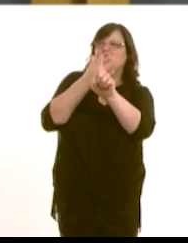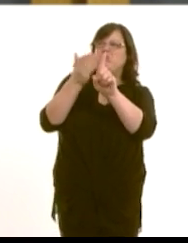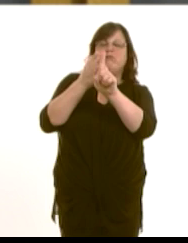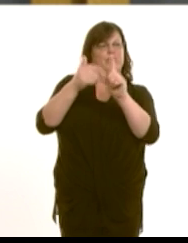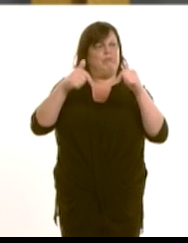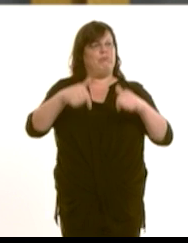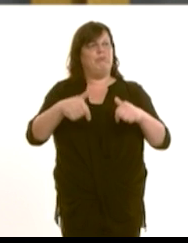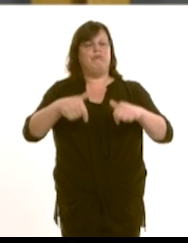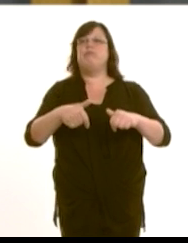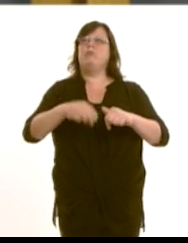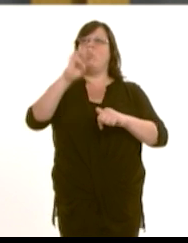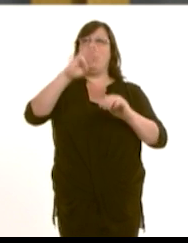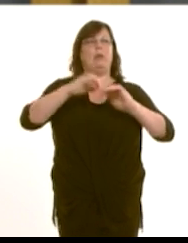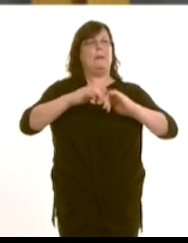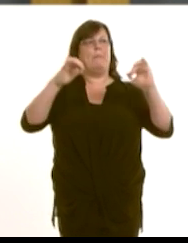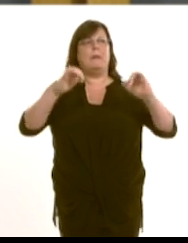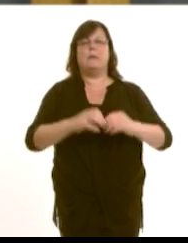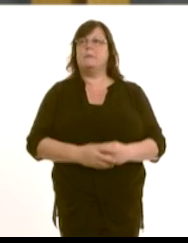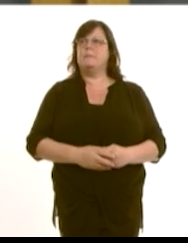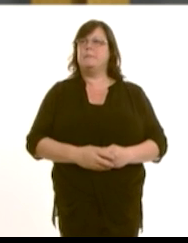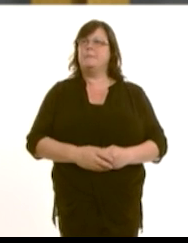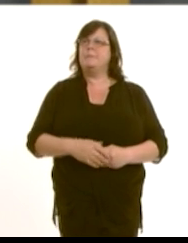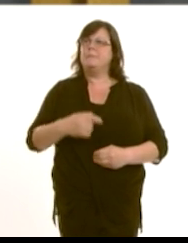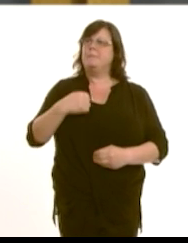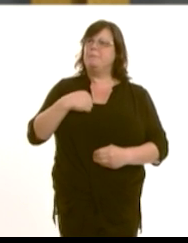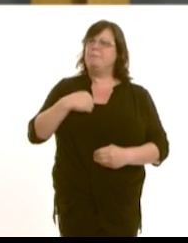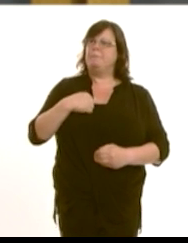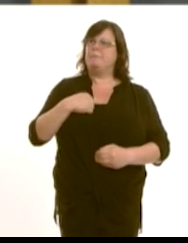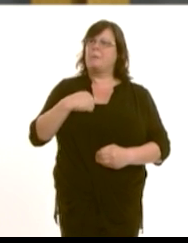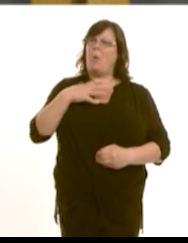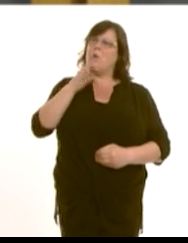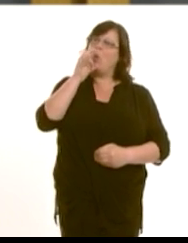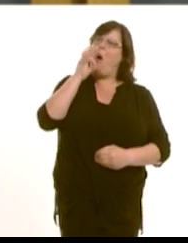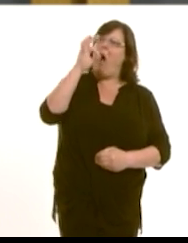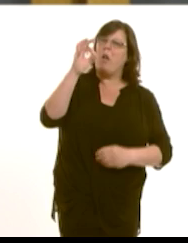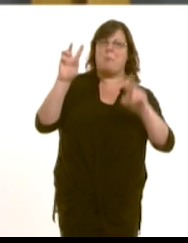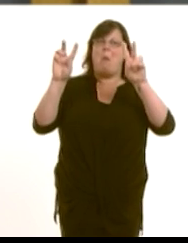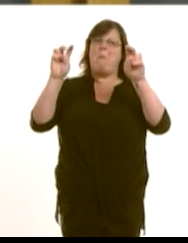I wasnít even allowed to submit a question about cash for access to Welsh Ministers.